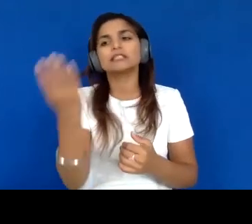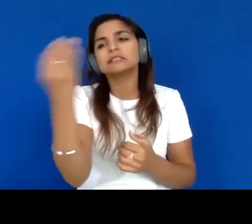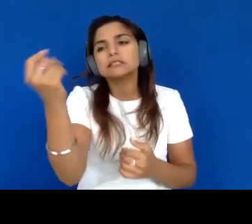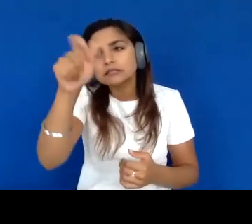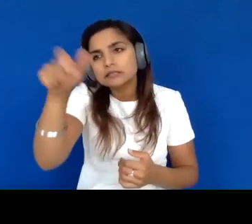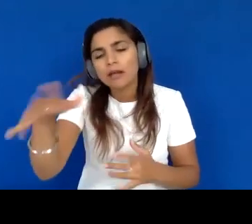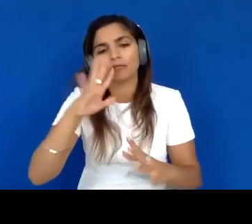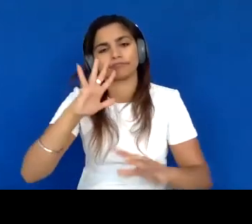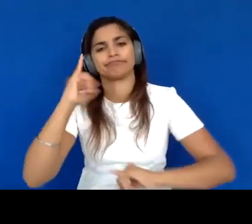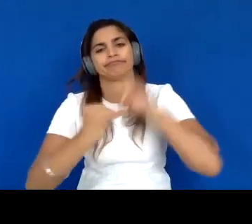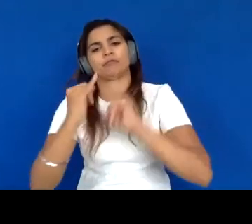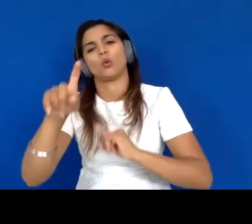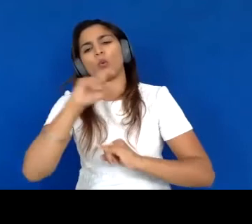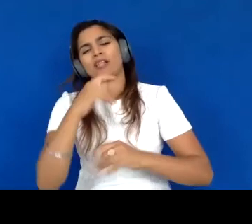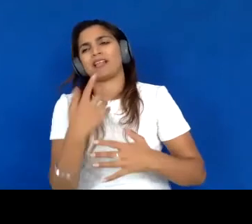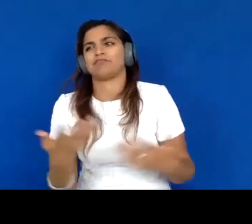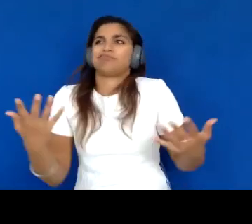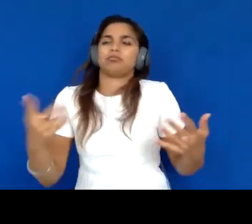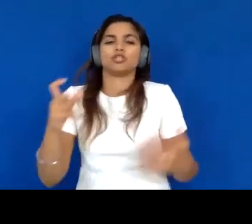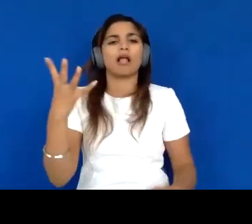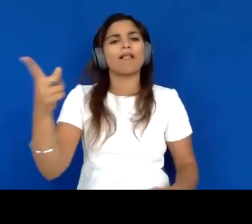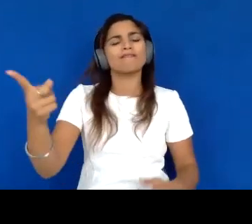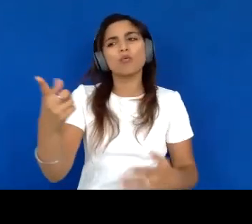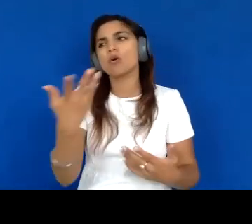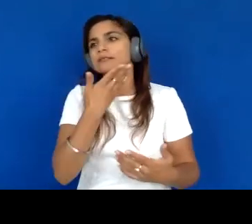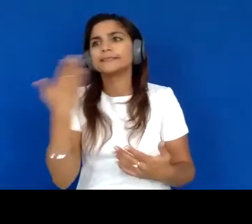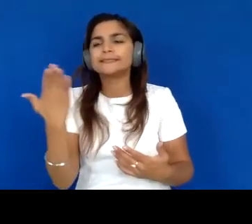of gender parity within Channel Four's Paralympic campaigns represents the true